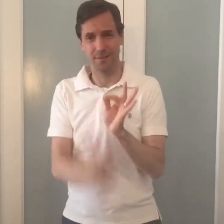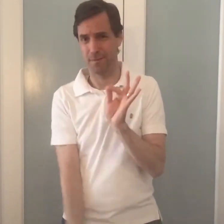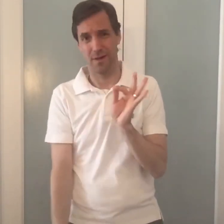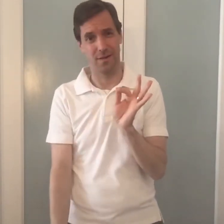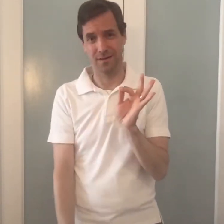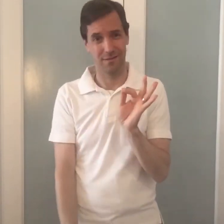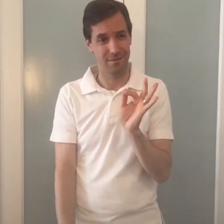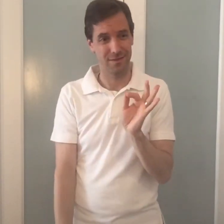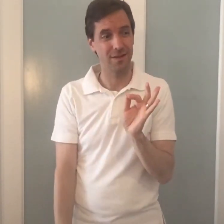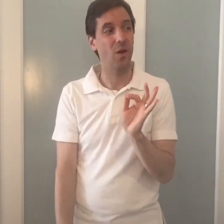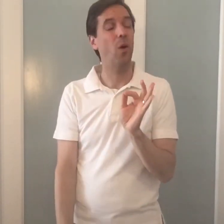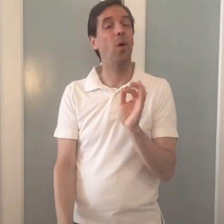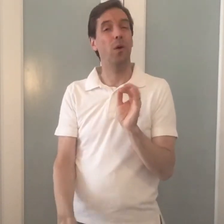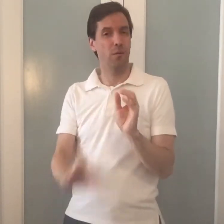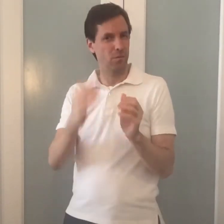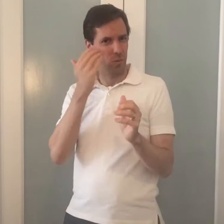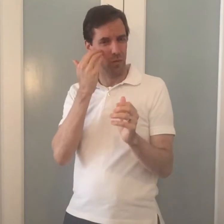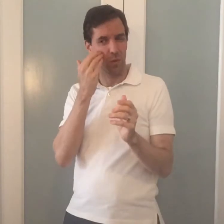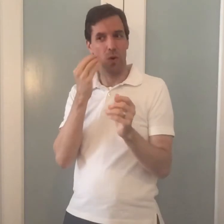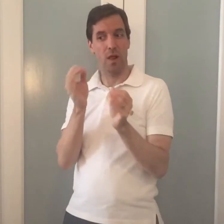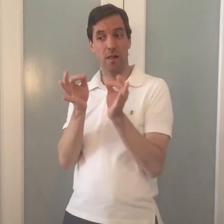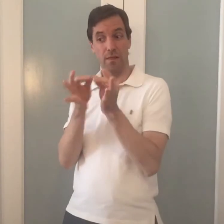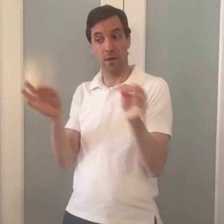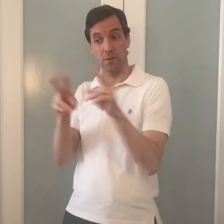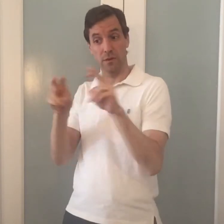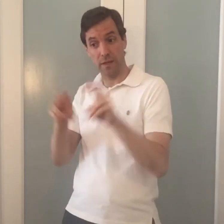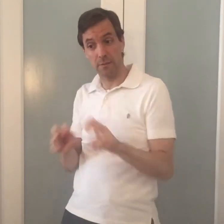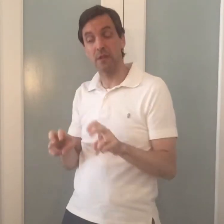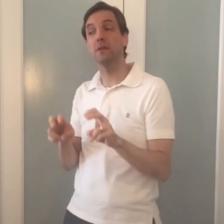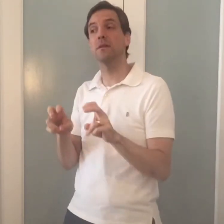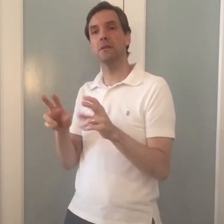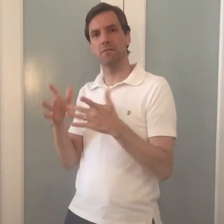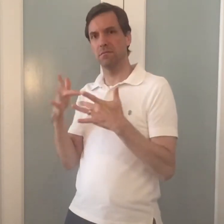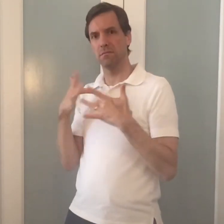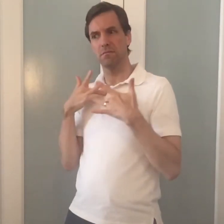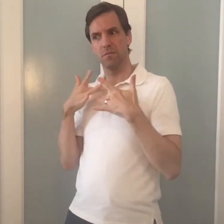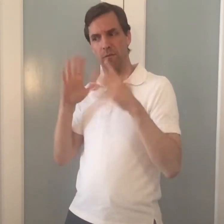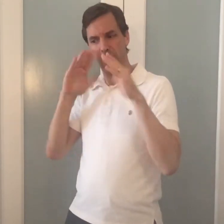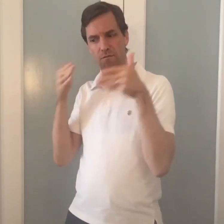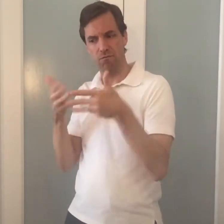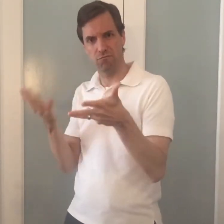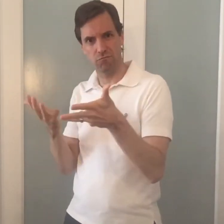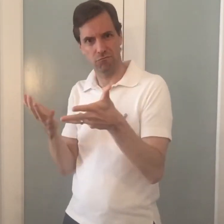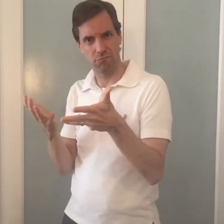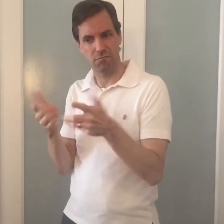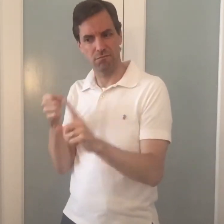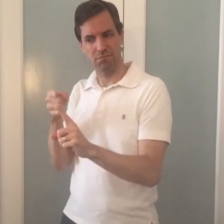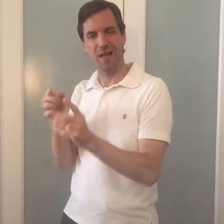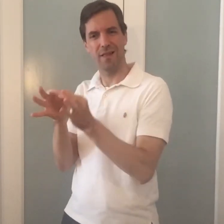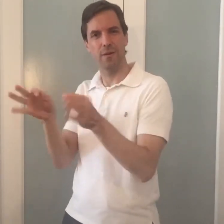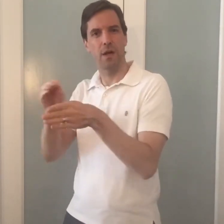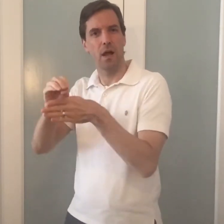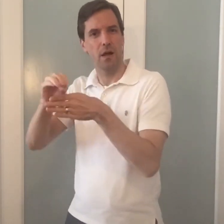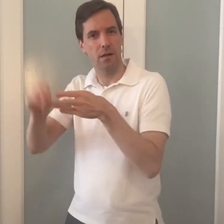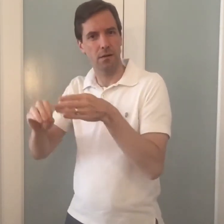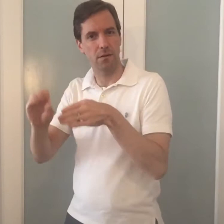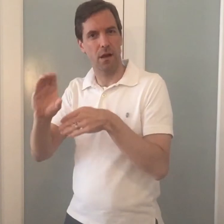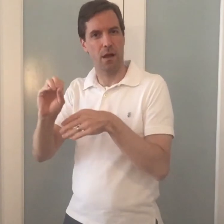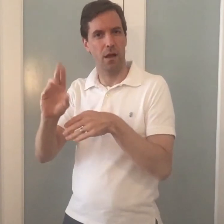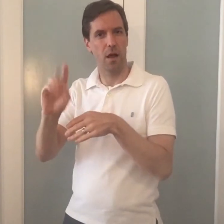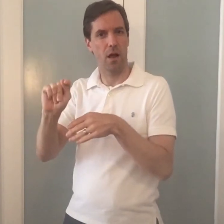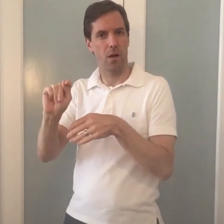So, as you know, language assessment typically focuses on language *outcomes*: